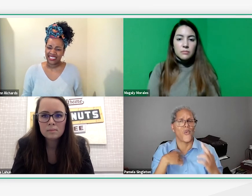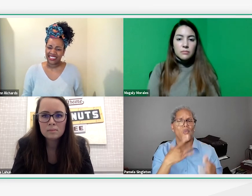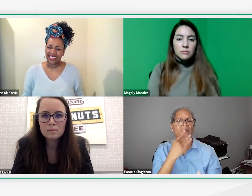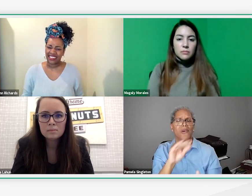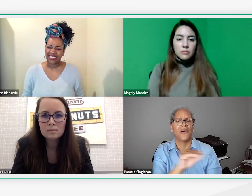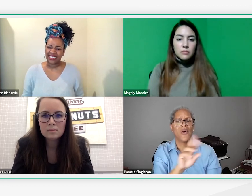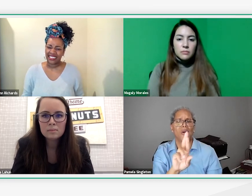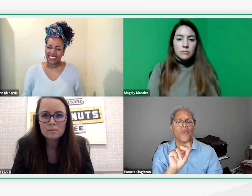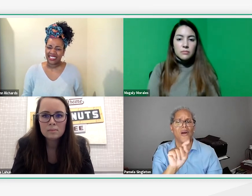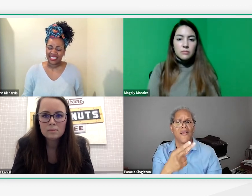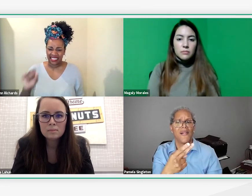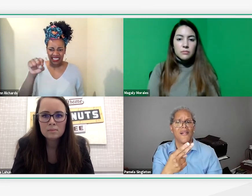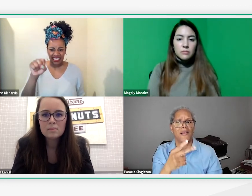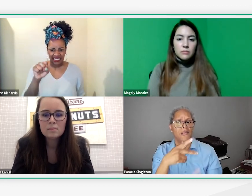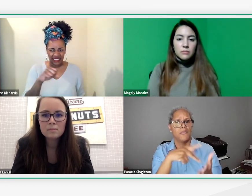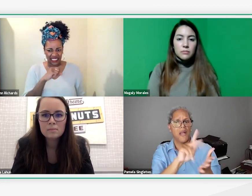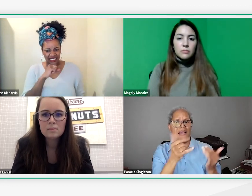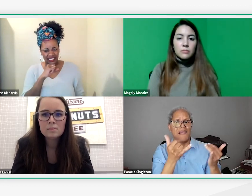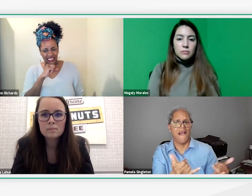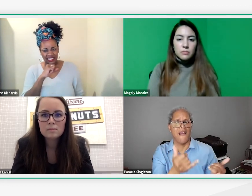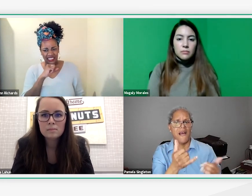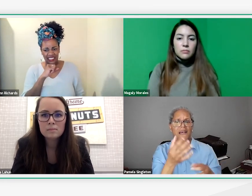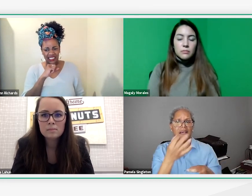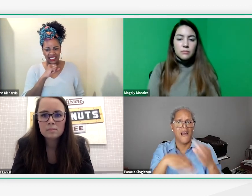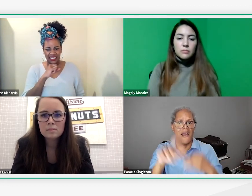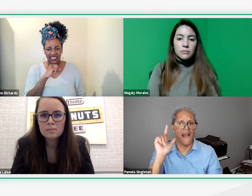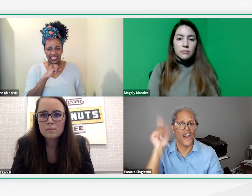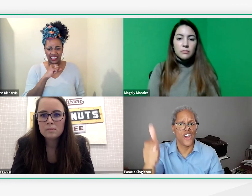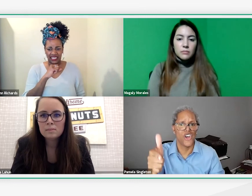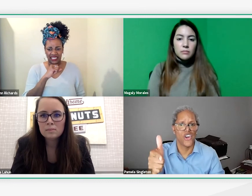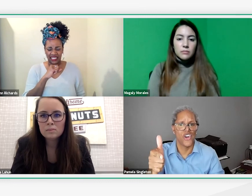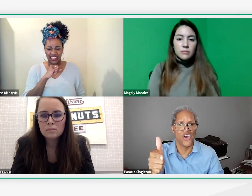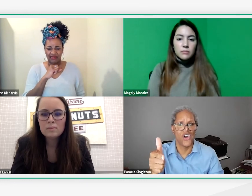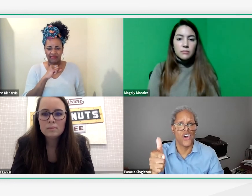your retirement, which actually taught me I much prefer to have a Roth. I'm going to pay my taxes